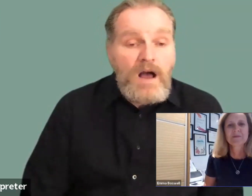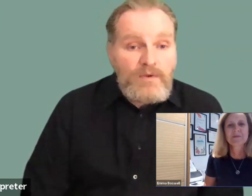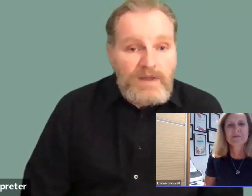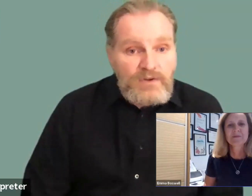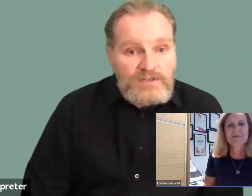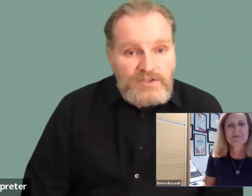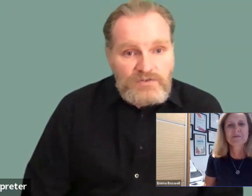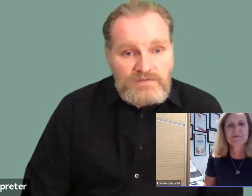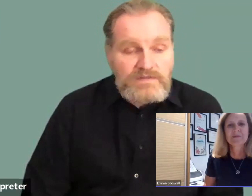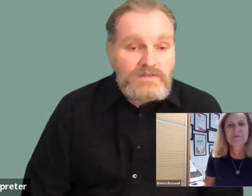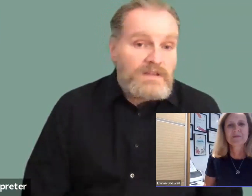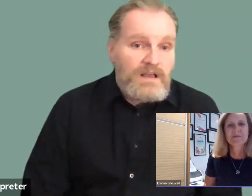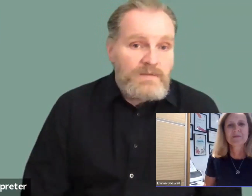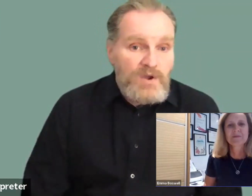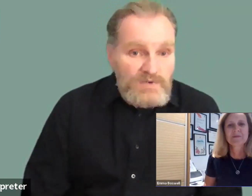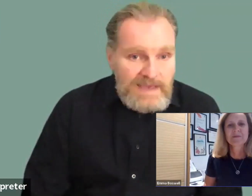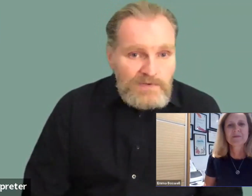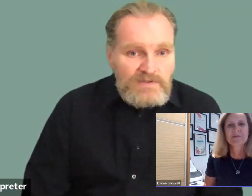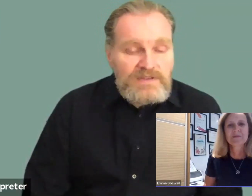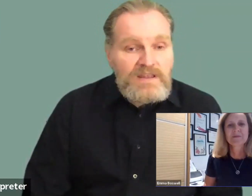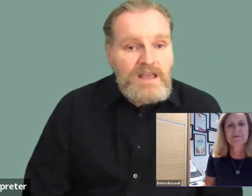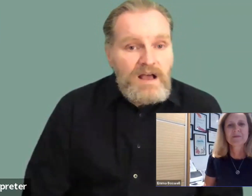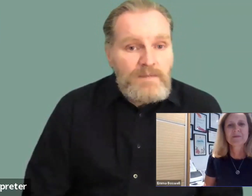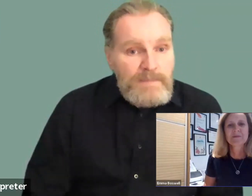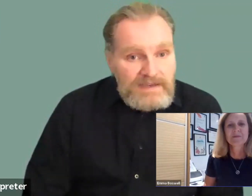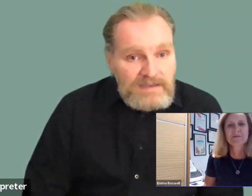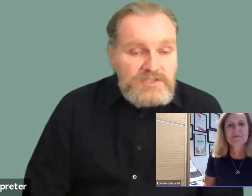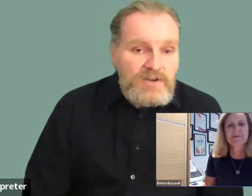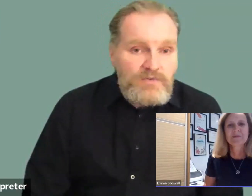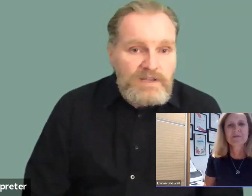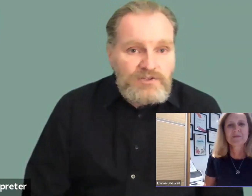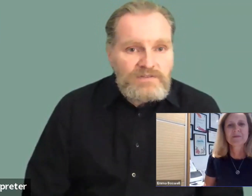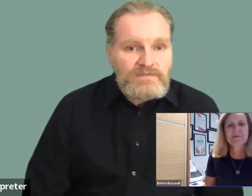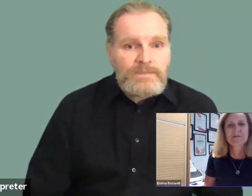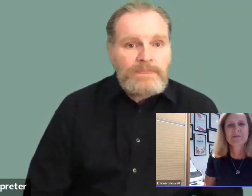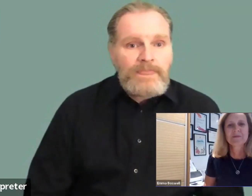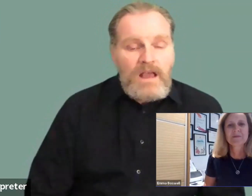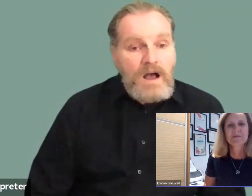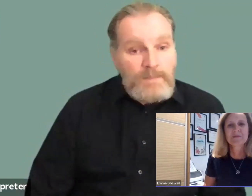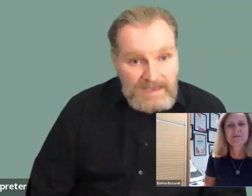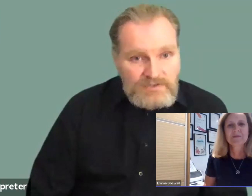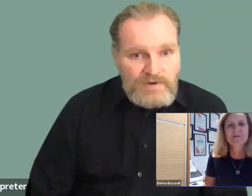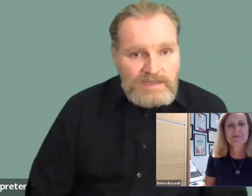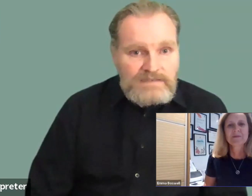other eye conditions: oedemas, macular degeneration, cataracts,